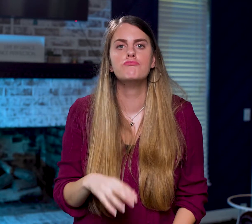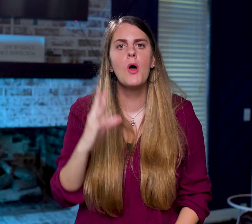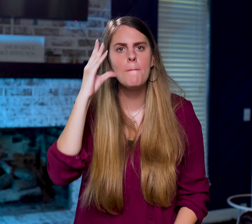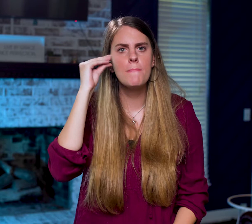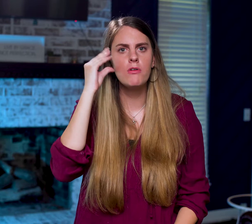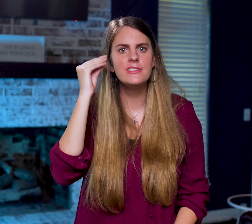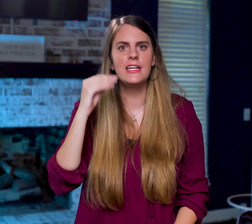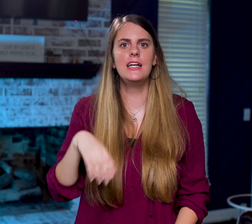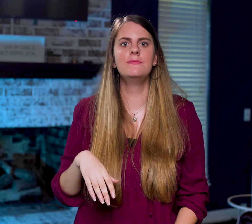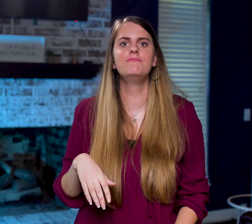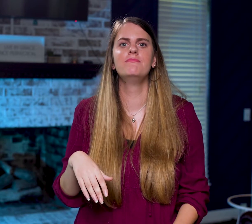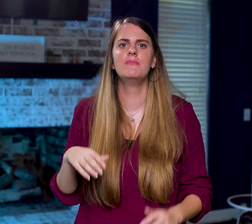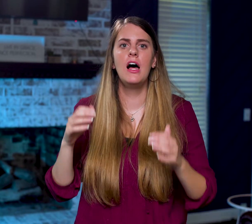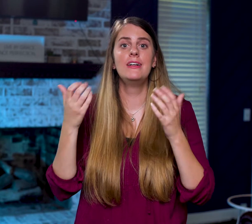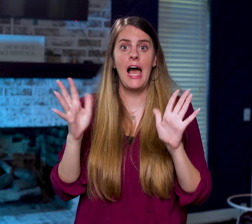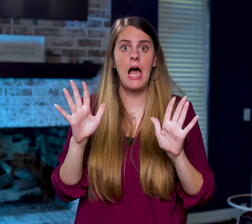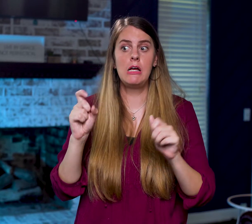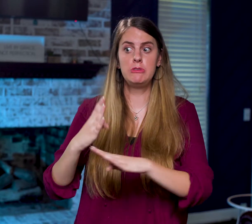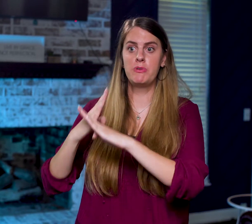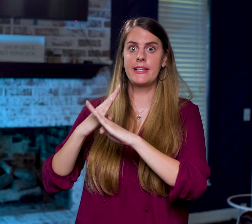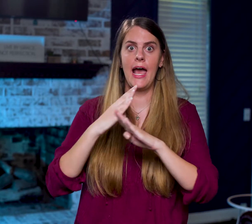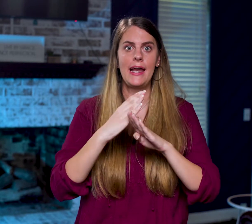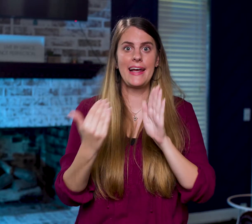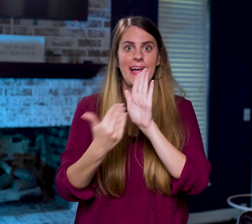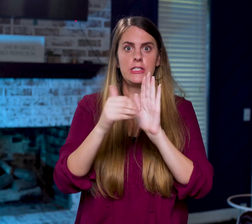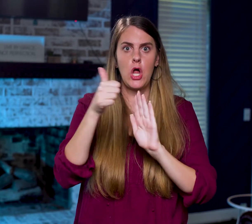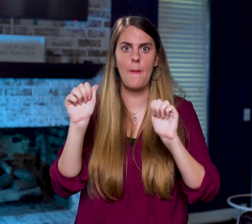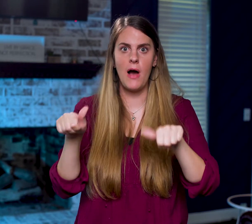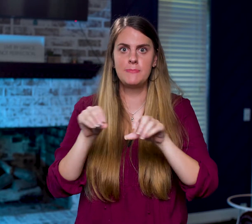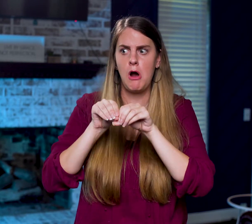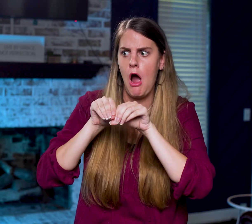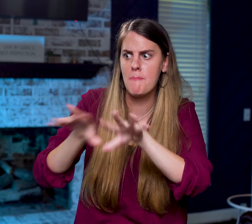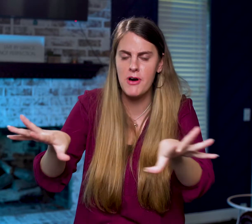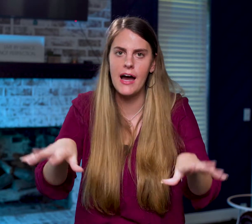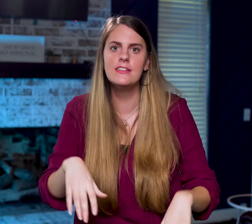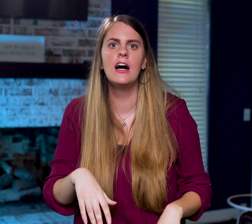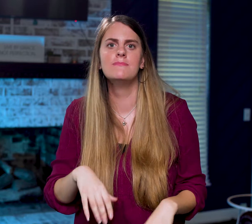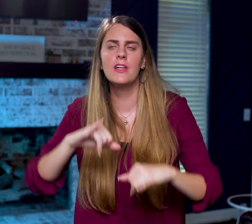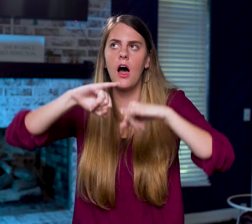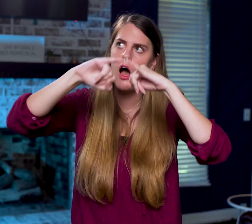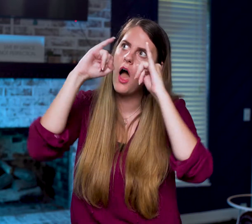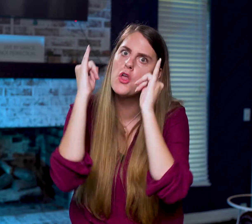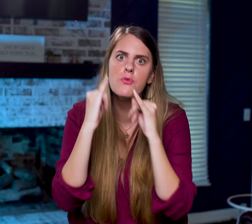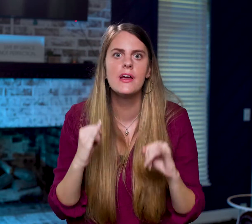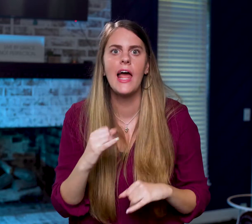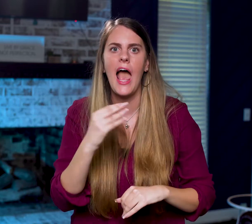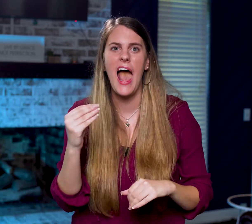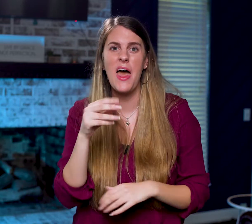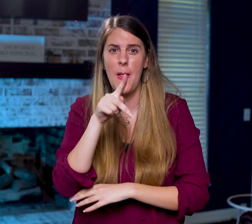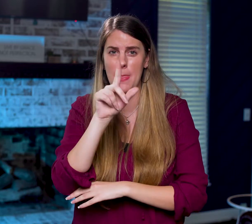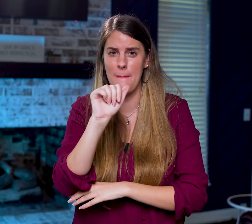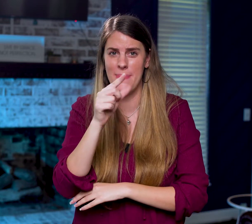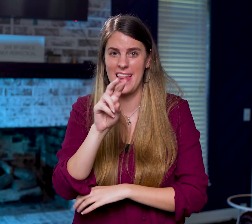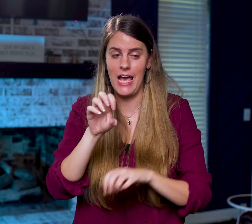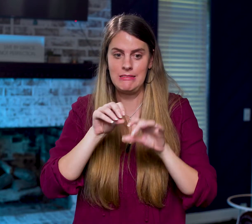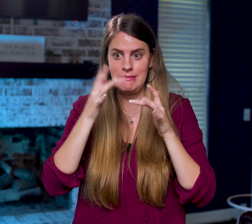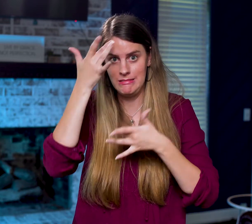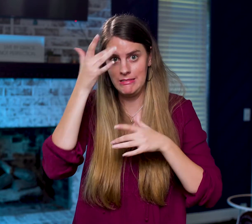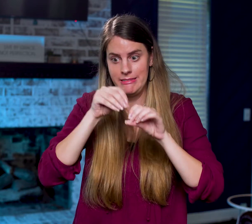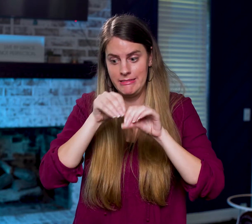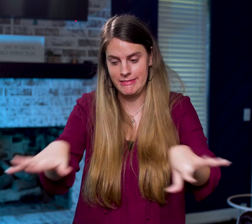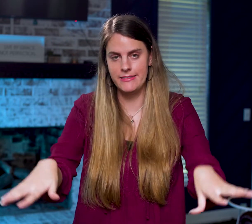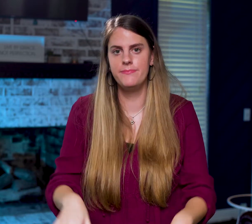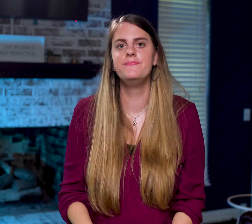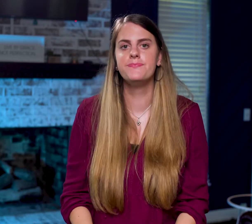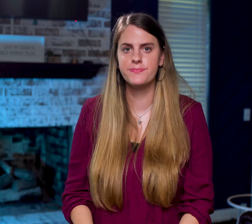Moses safeguards against another possible outbreak of idolatry and plague.